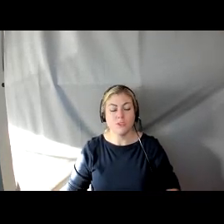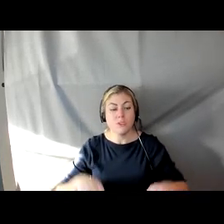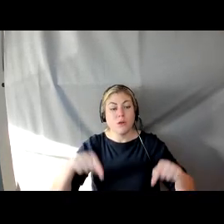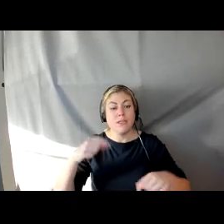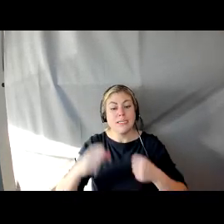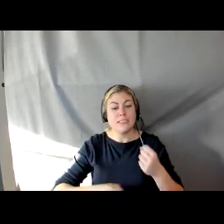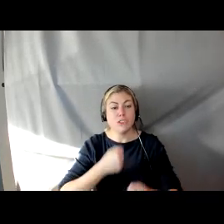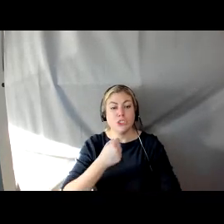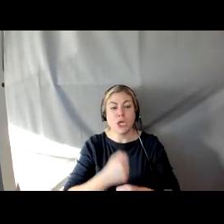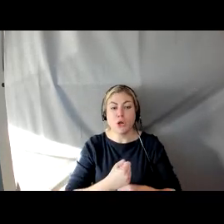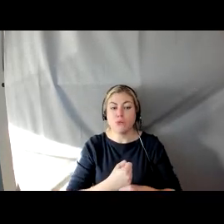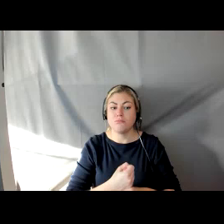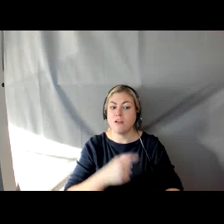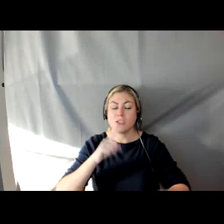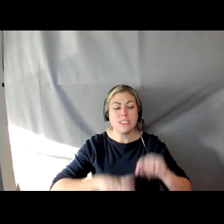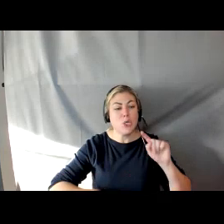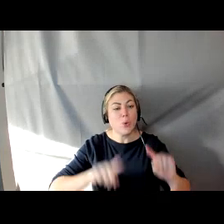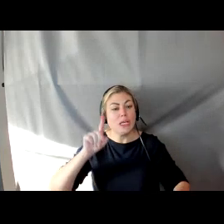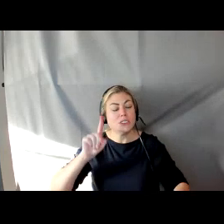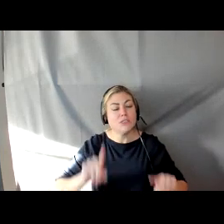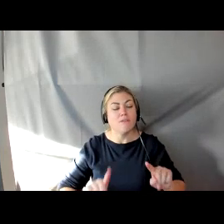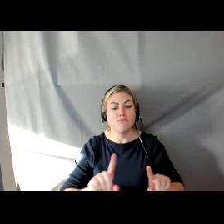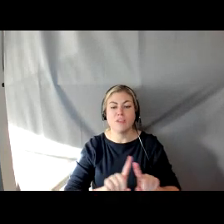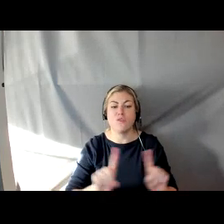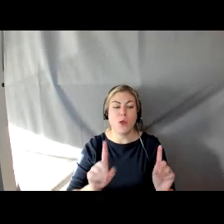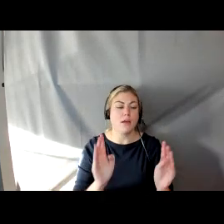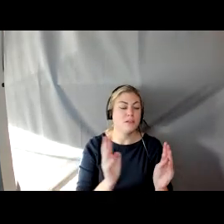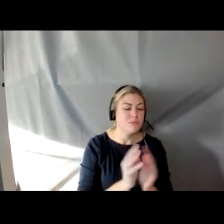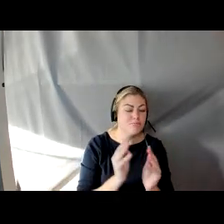with experts, those that are studying the Great Dismal